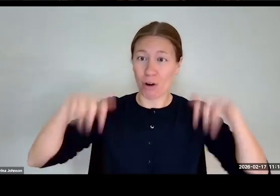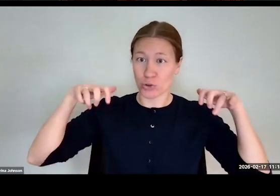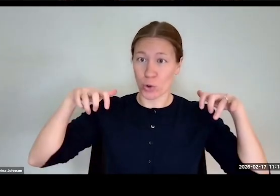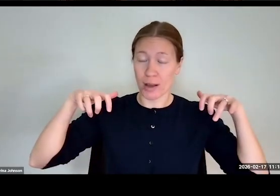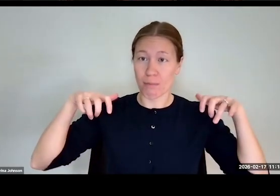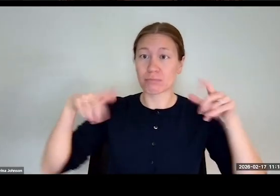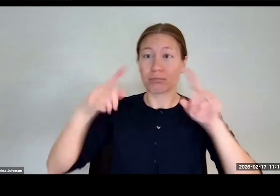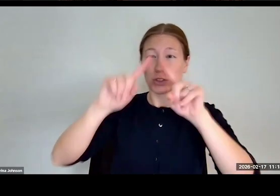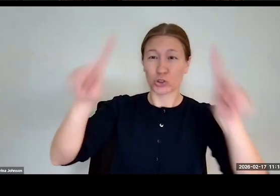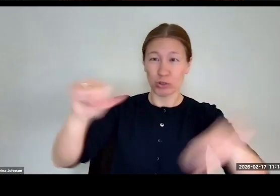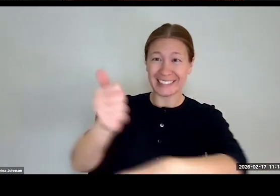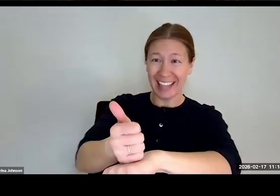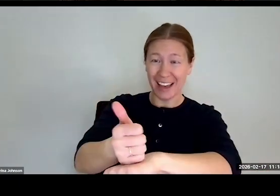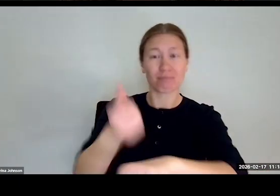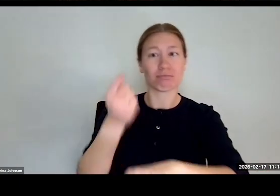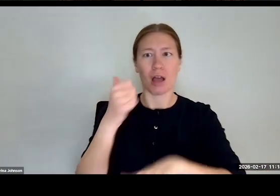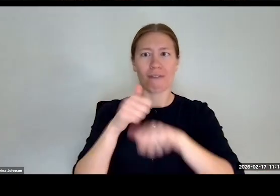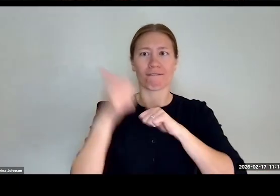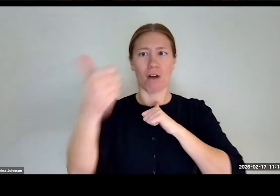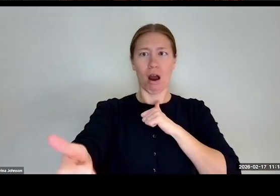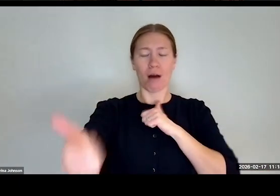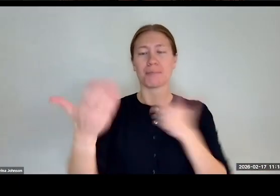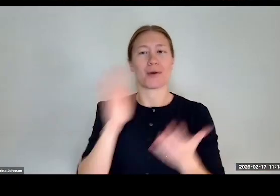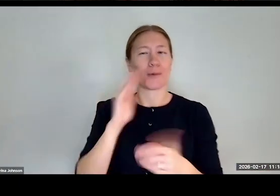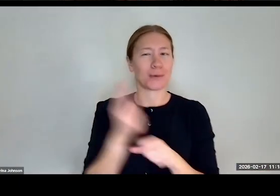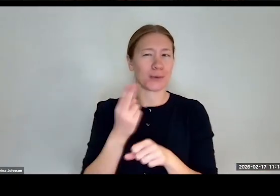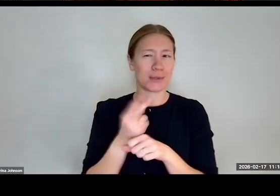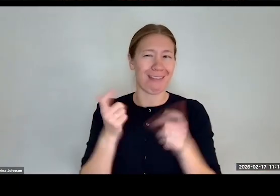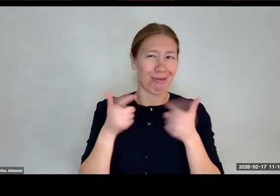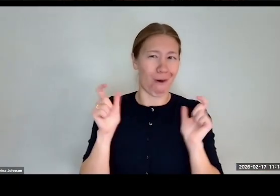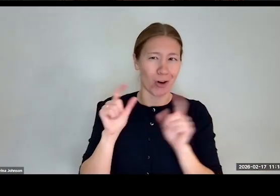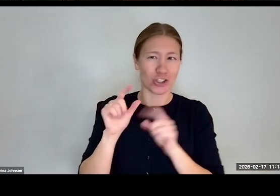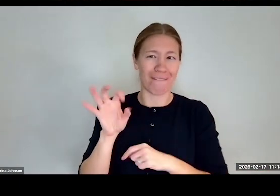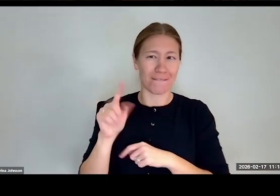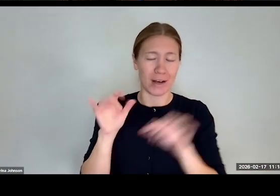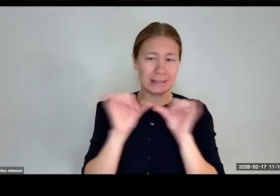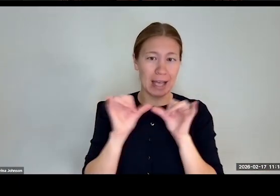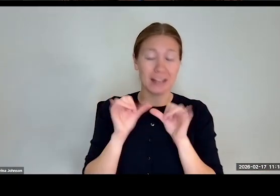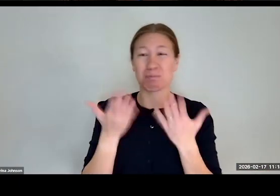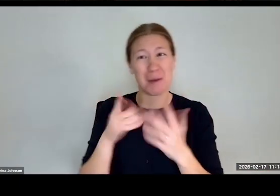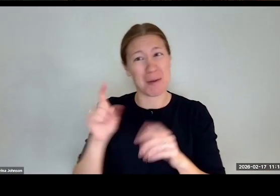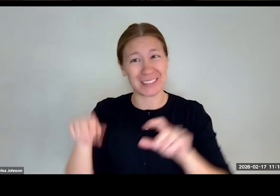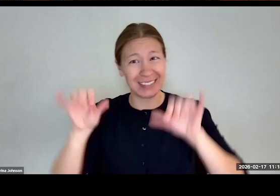I might wanna use a larger font size. And something that you may need to do is test that out to make sure that the font is legible to people